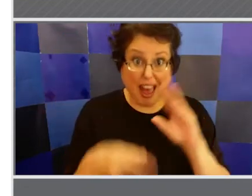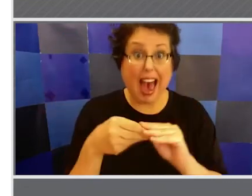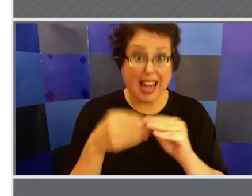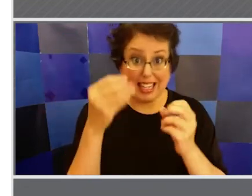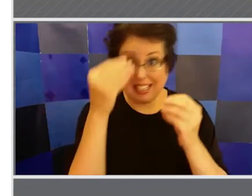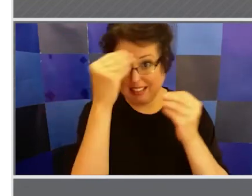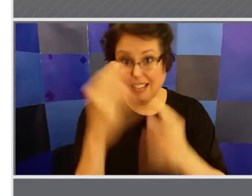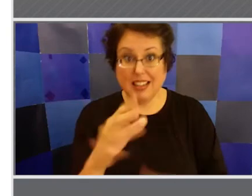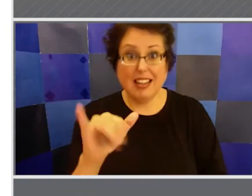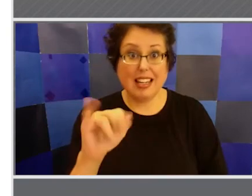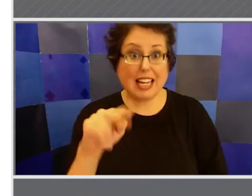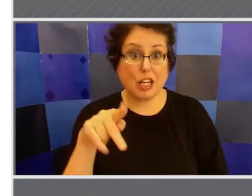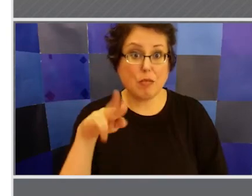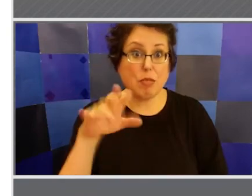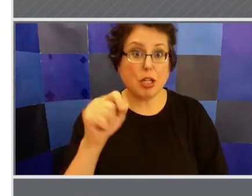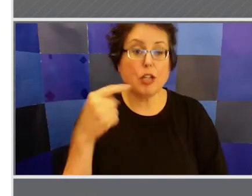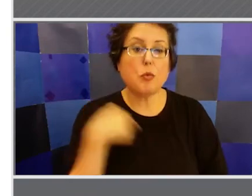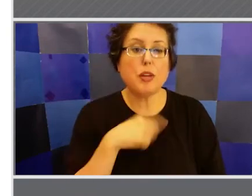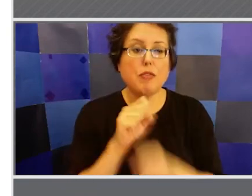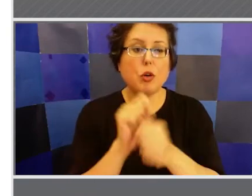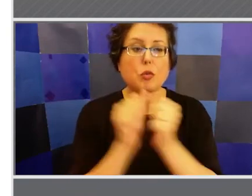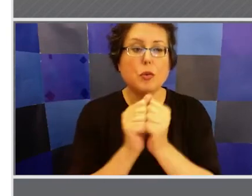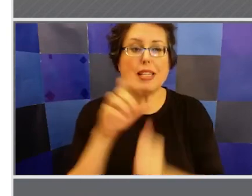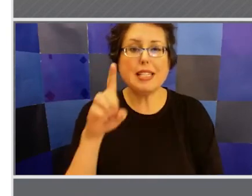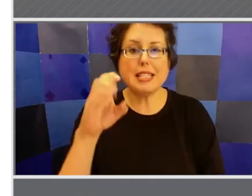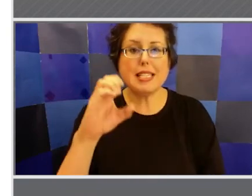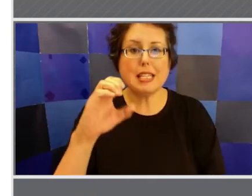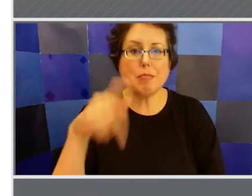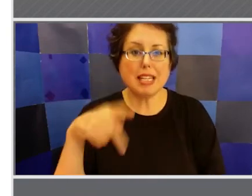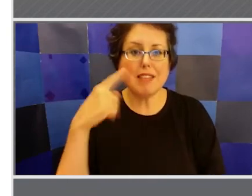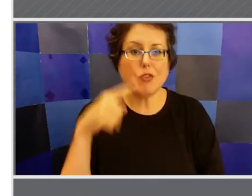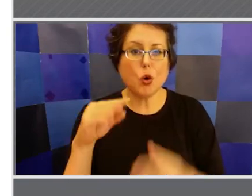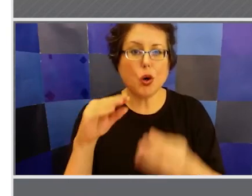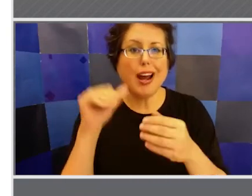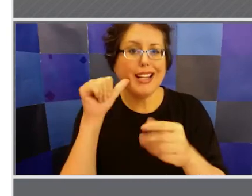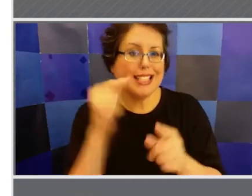We've also worked with TCP to provide a sister score to are structural score.